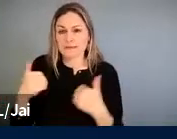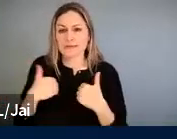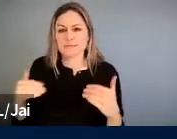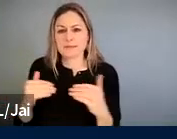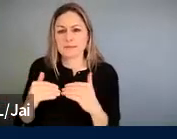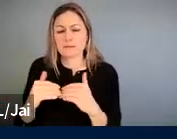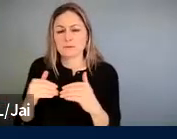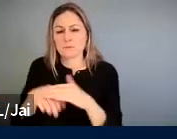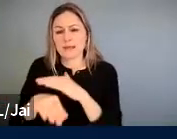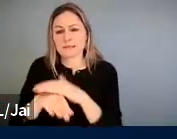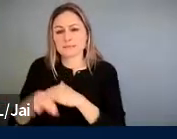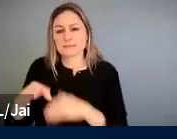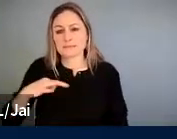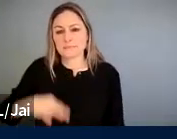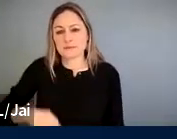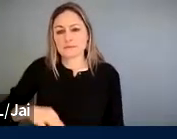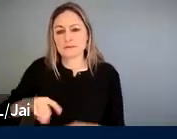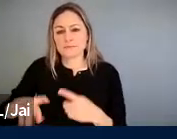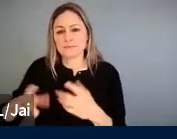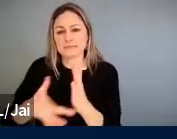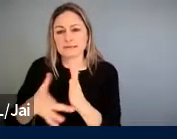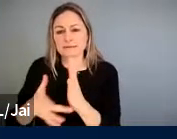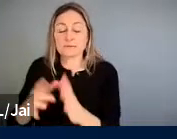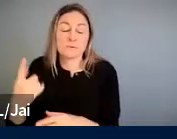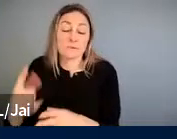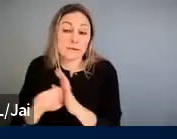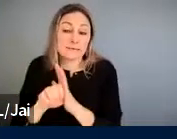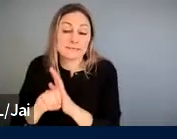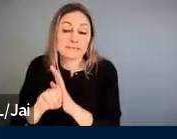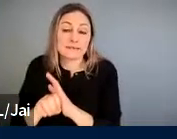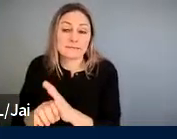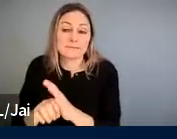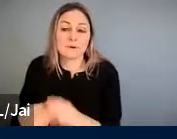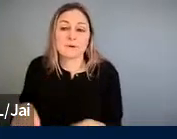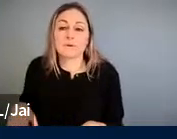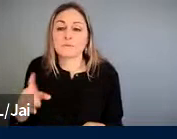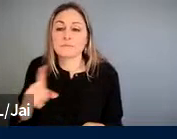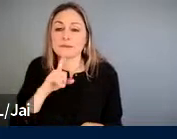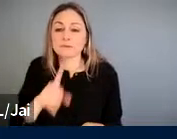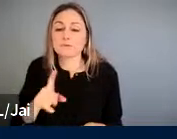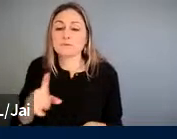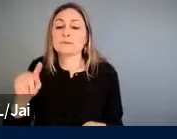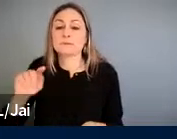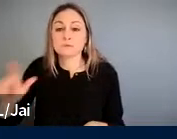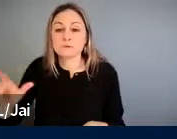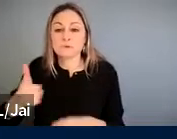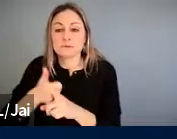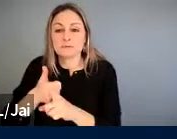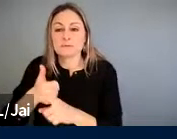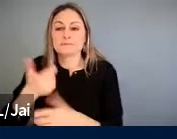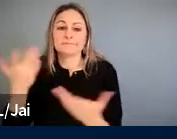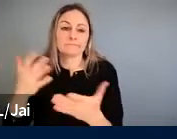benefit of the technology. So one example would be ensuring that the tool is screen reader capable.